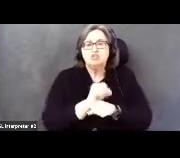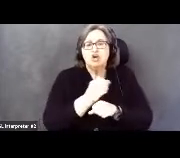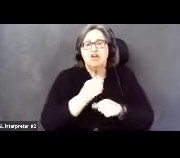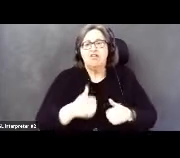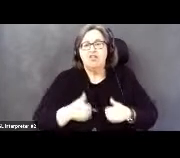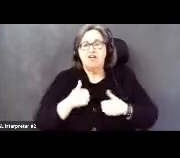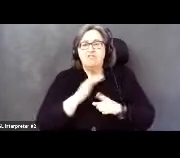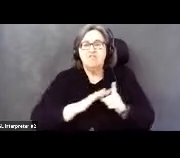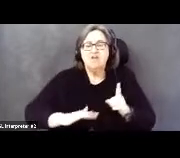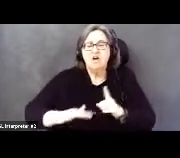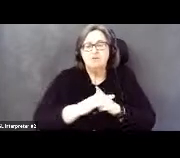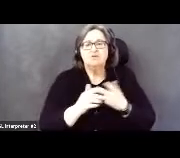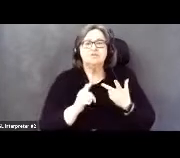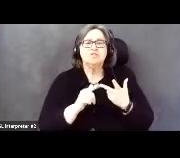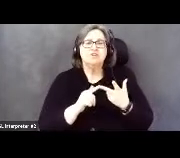environments, demanding physical